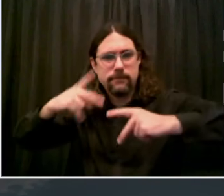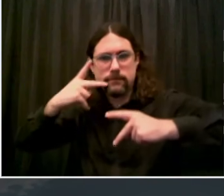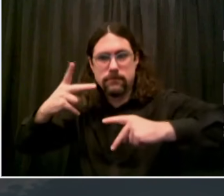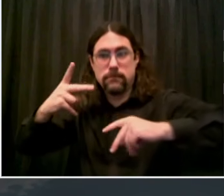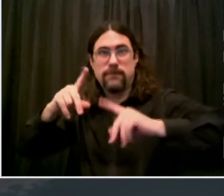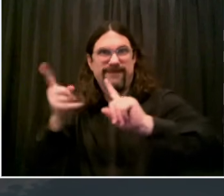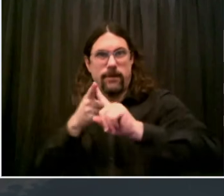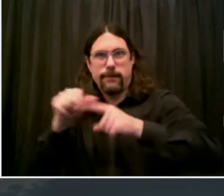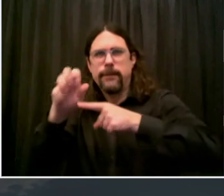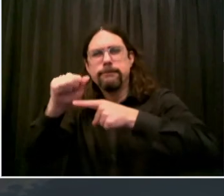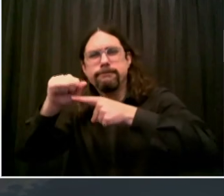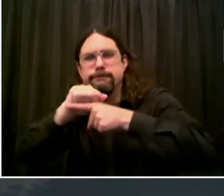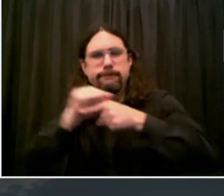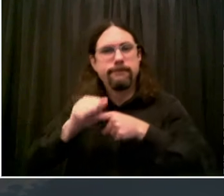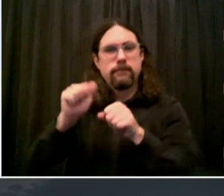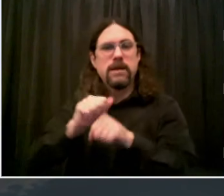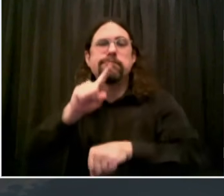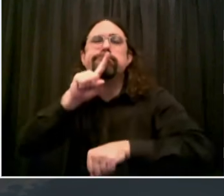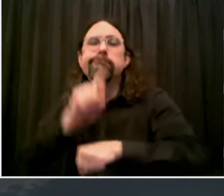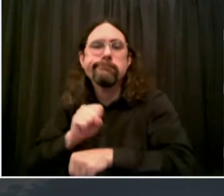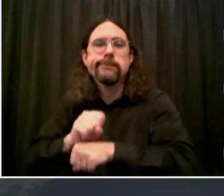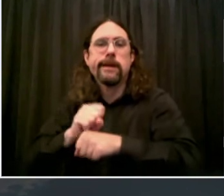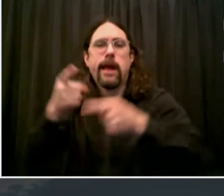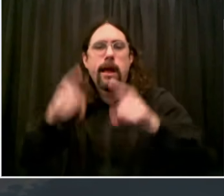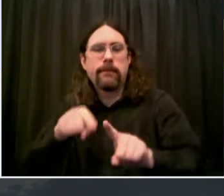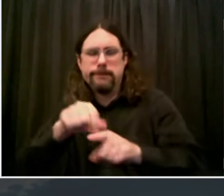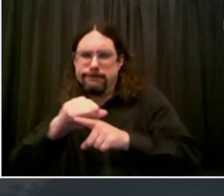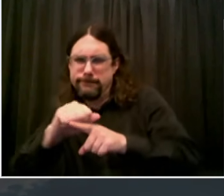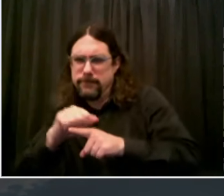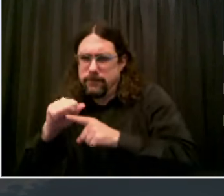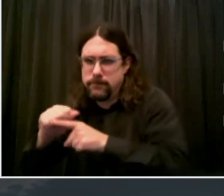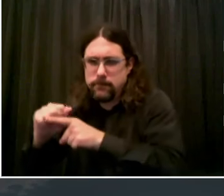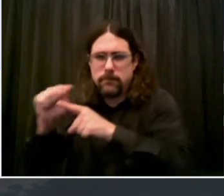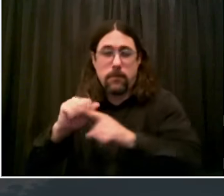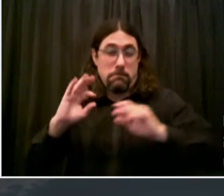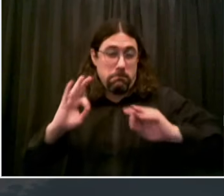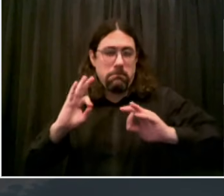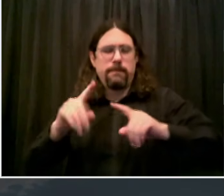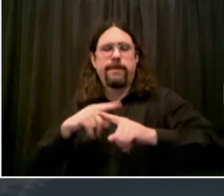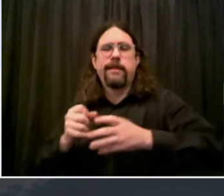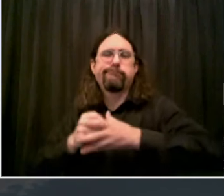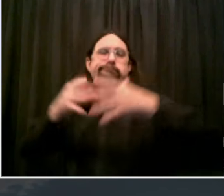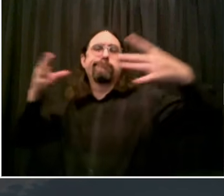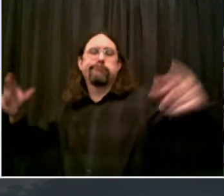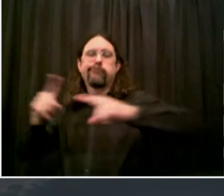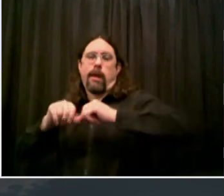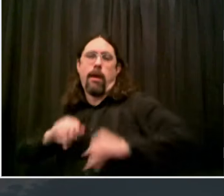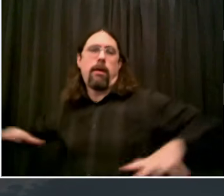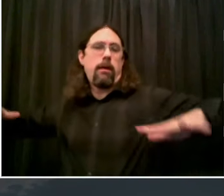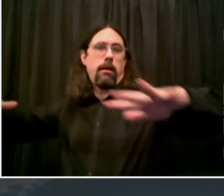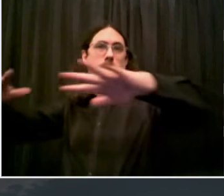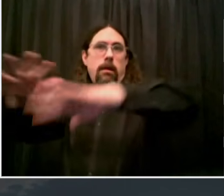GOING TO SEE A VAST TESTING AND TRACING OPERATION COME ALIVE LIKE WE'VE NEVER SEEN BEFORE IN THE CITY.